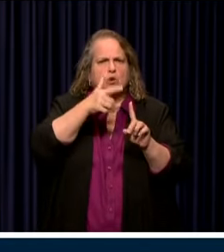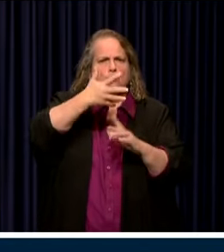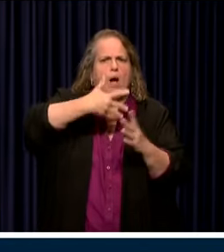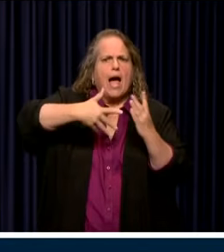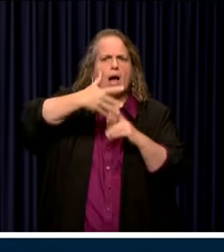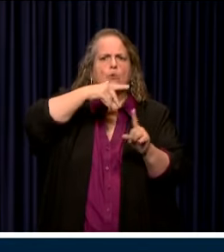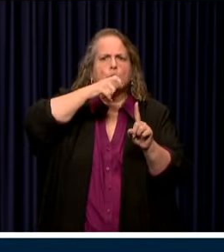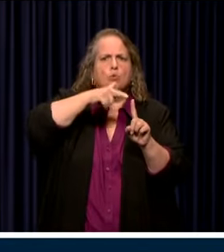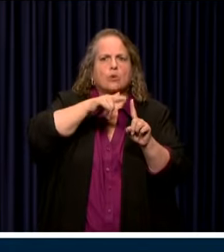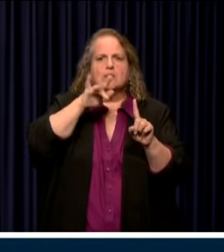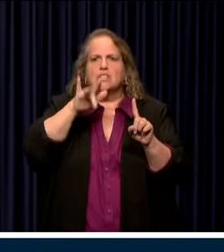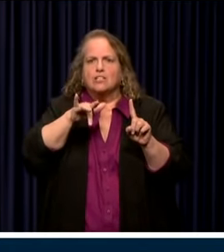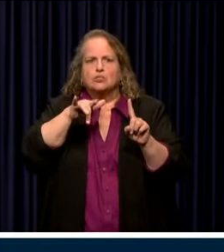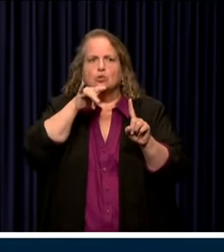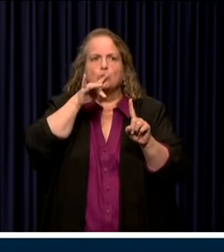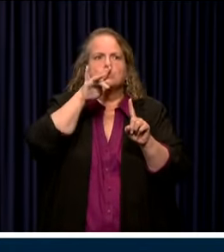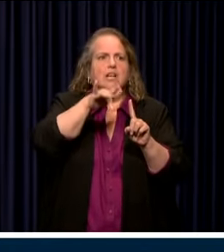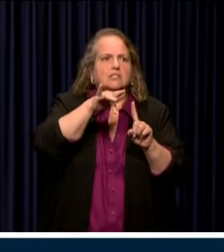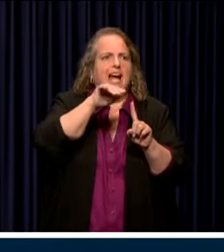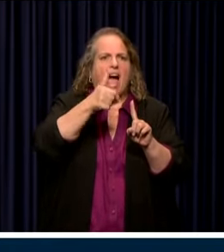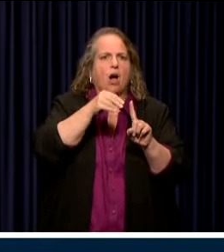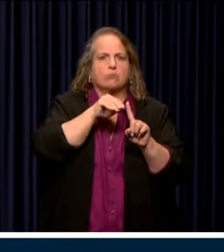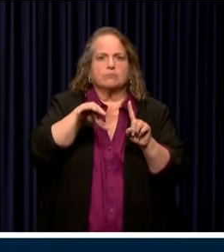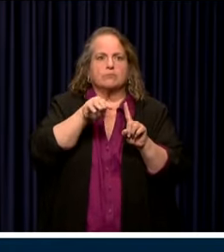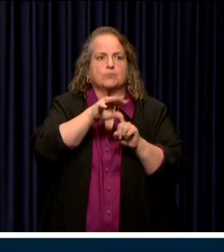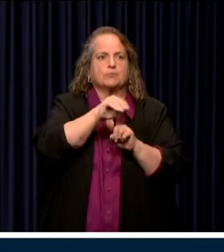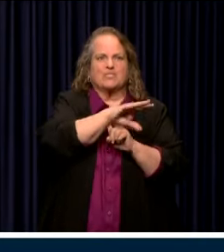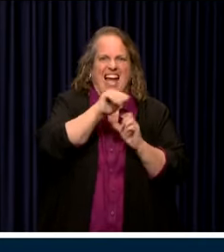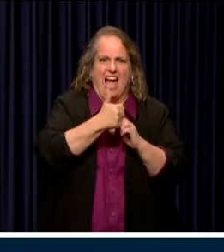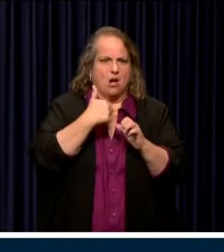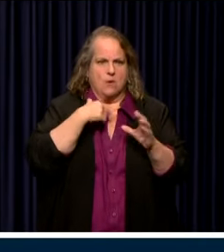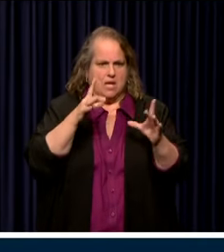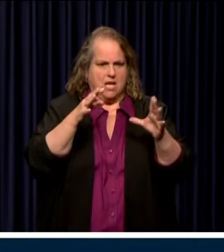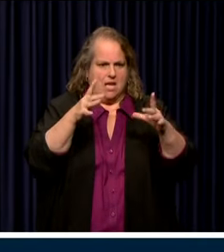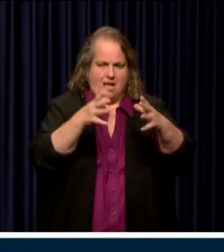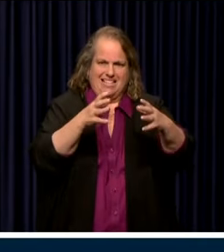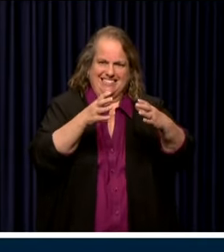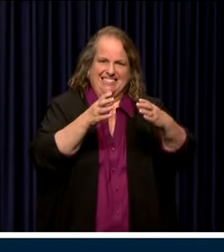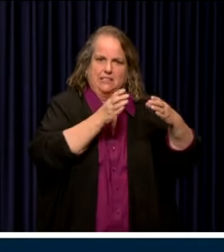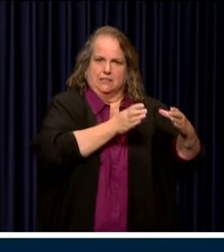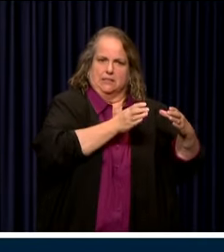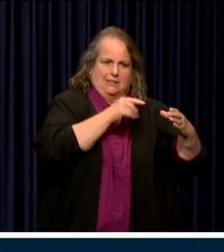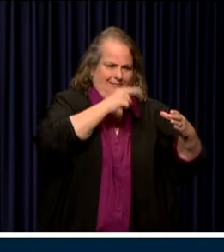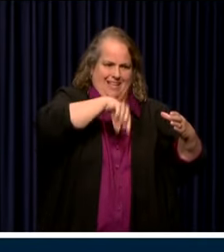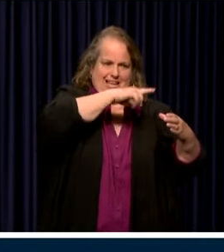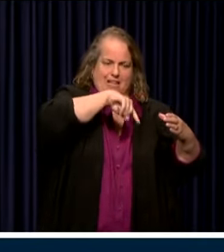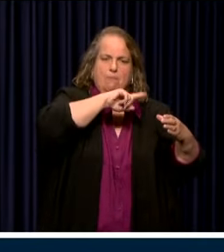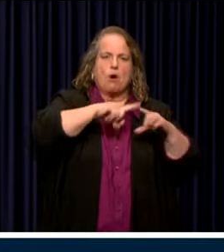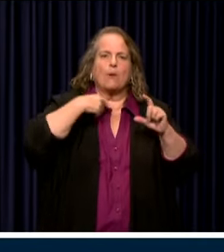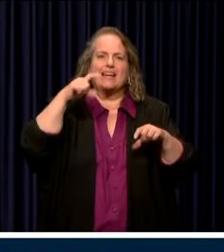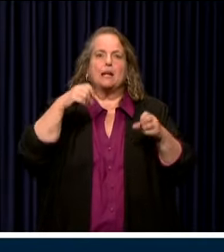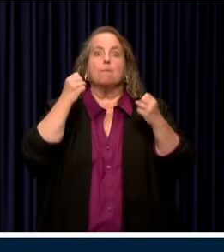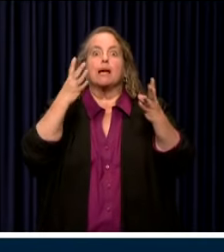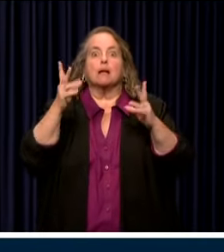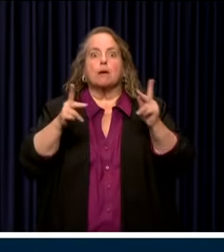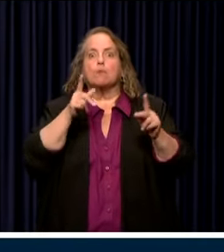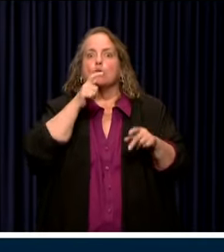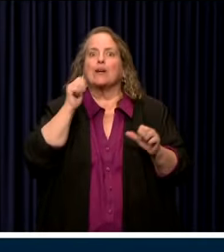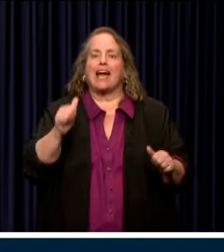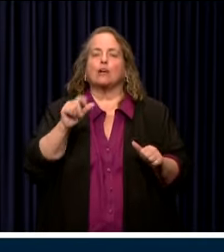TESTING WITH SOME SUPPLIES THAT